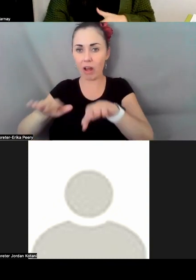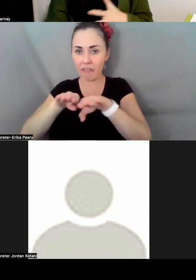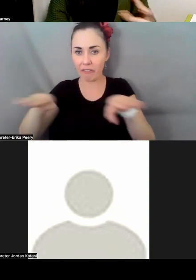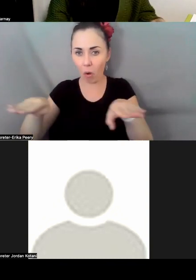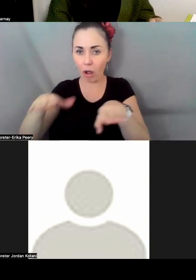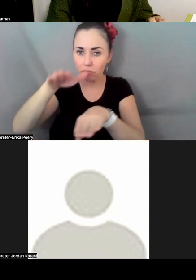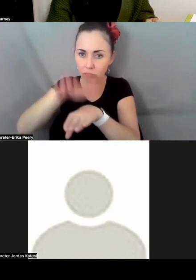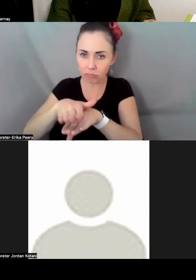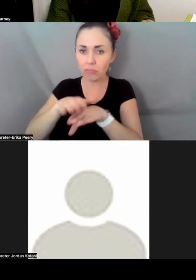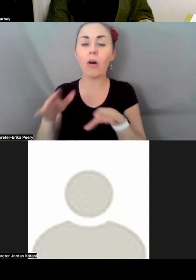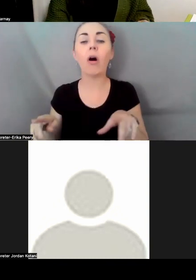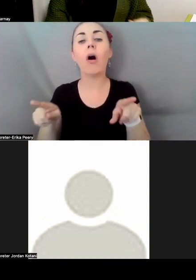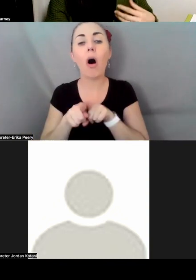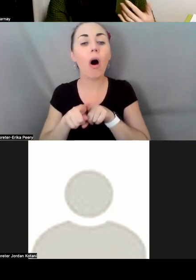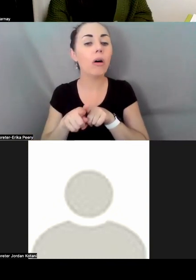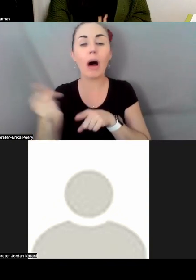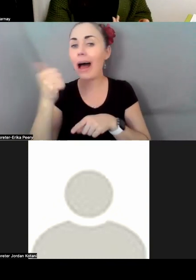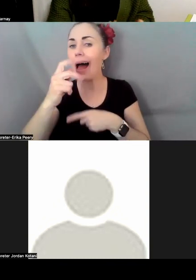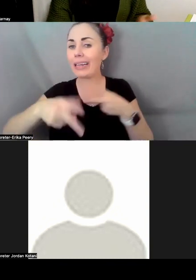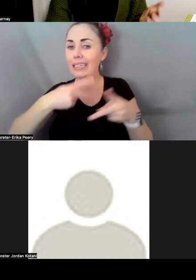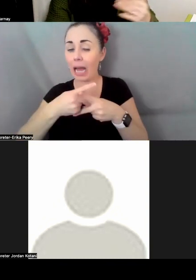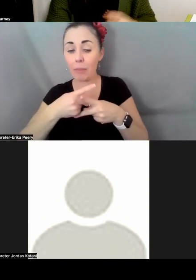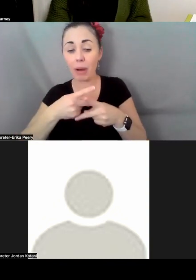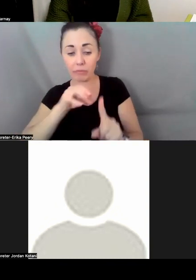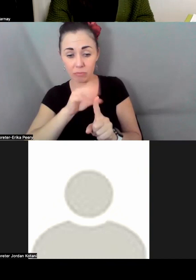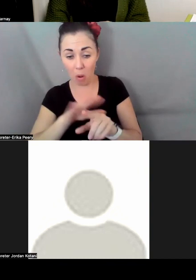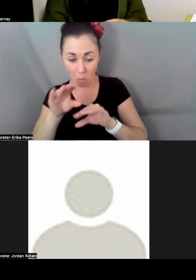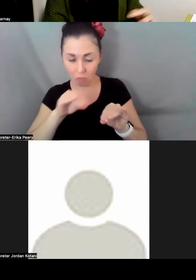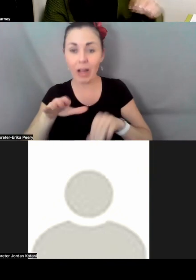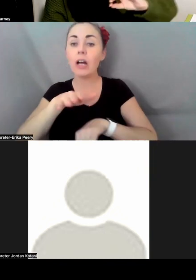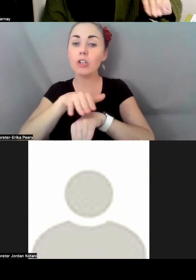Any kind of movement we're going to introduce, do it slowly and allow it to be self-directed